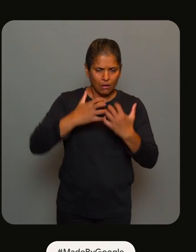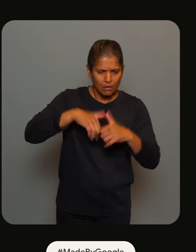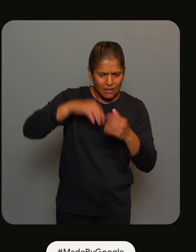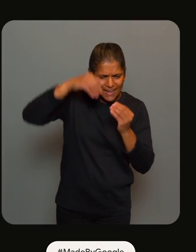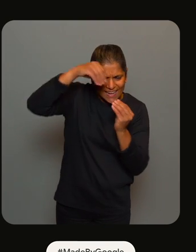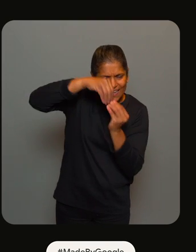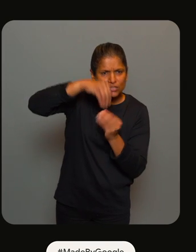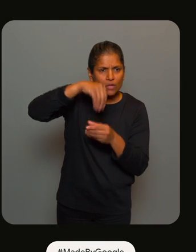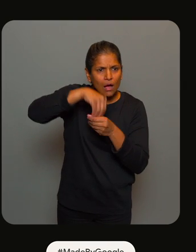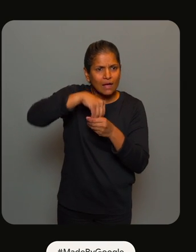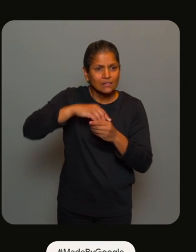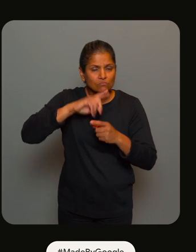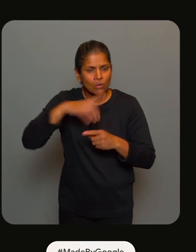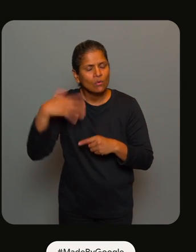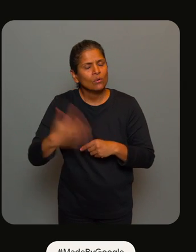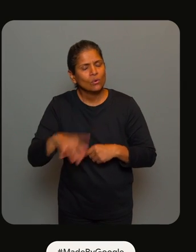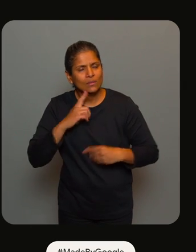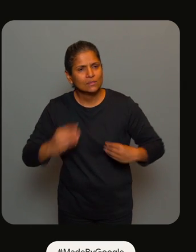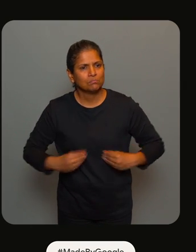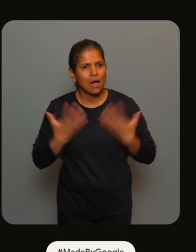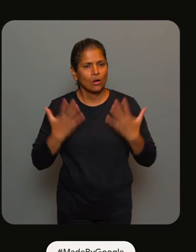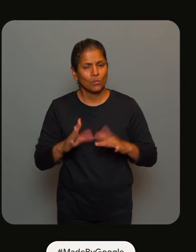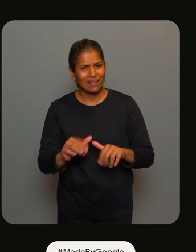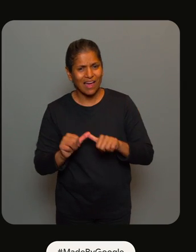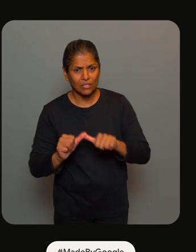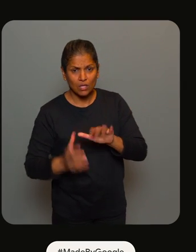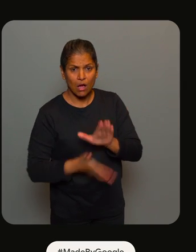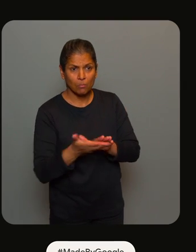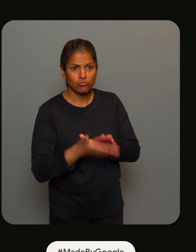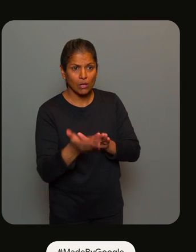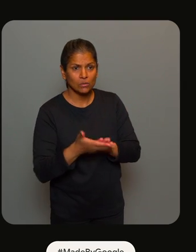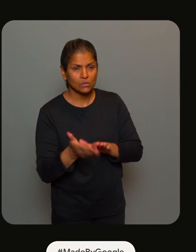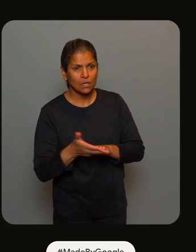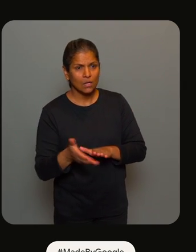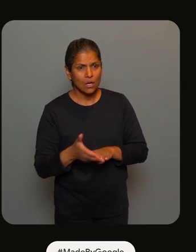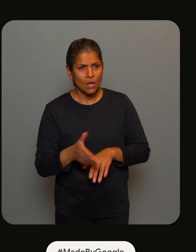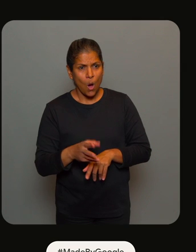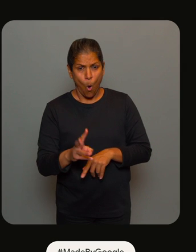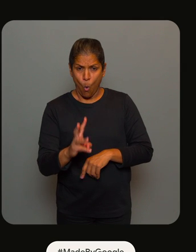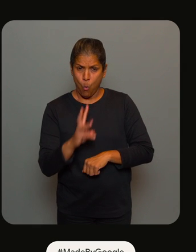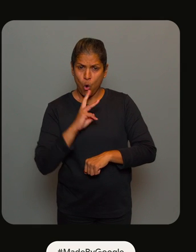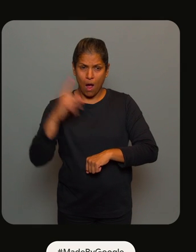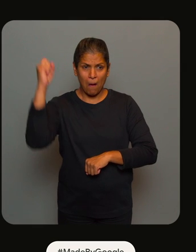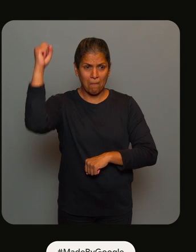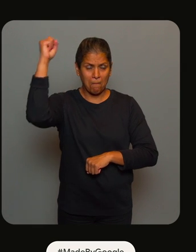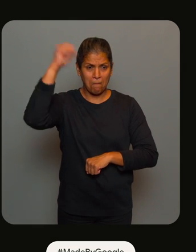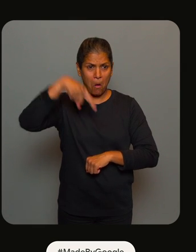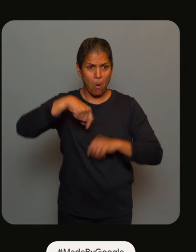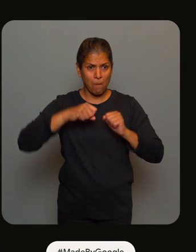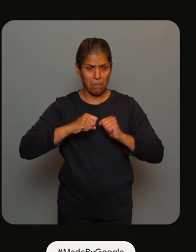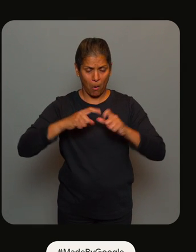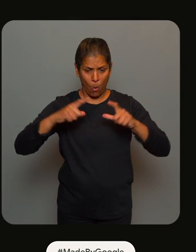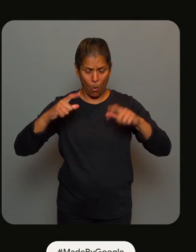Inspired by the continuous surface of a water droplet, the domed design makes the bezel visually disappear.